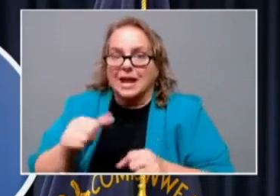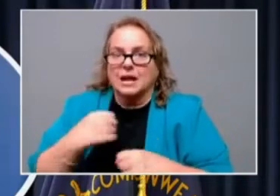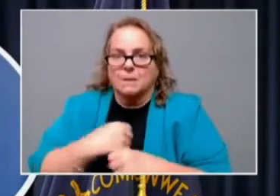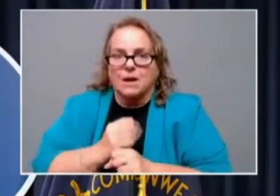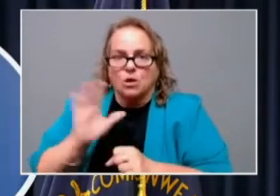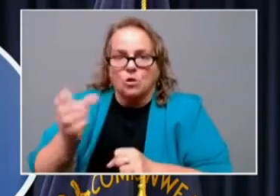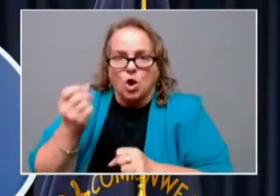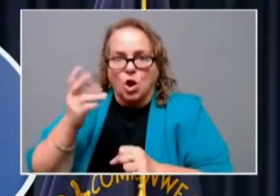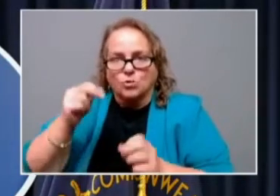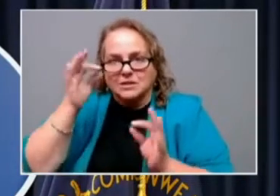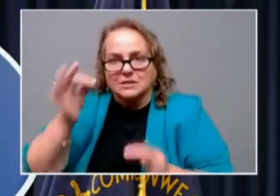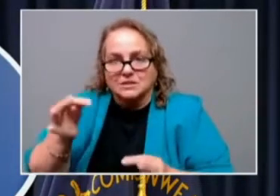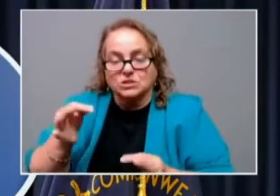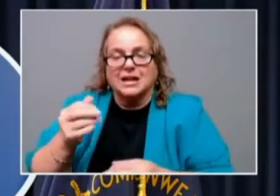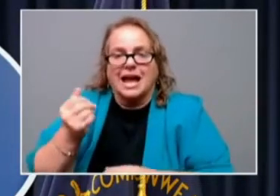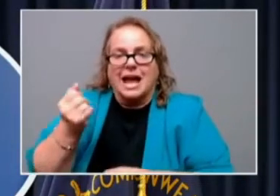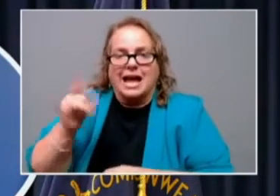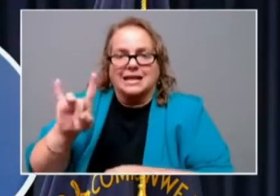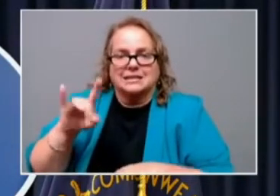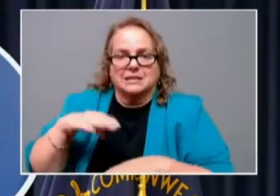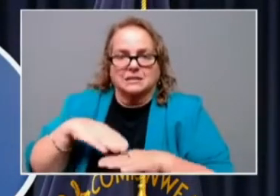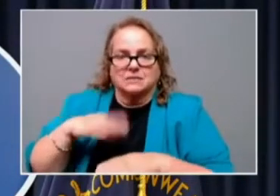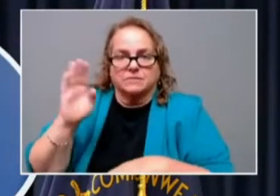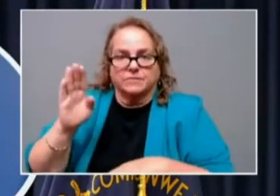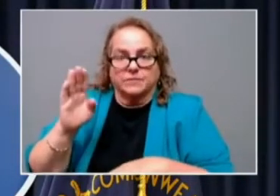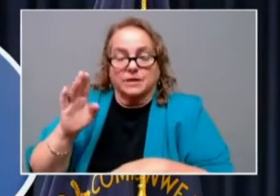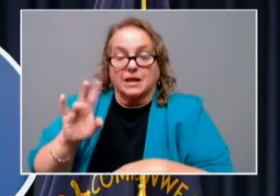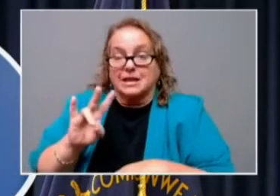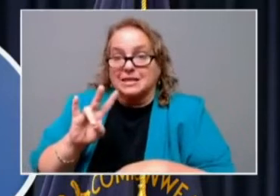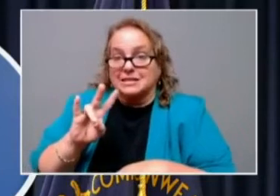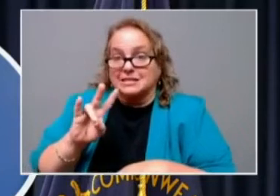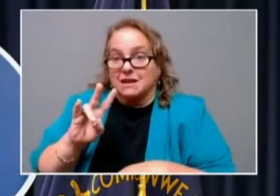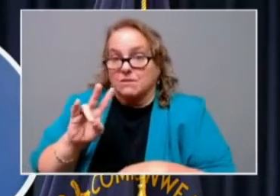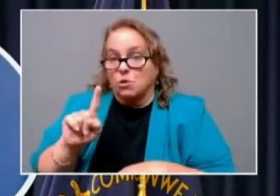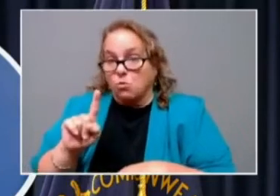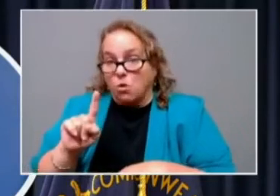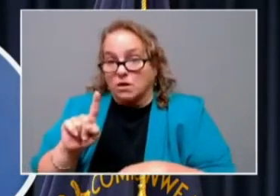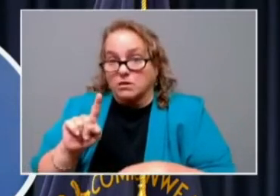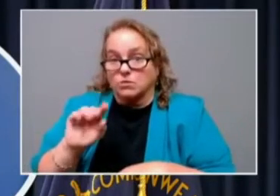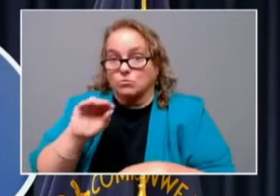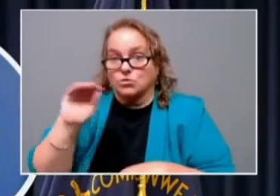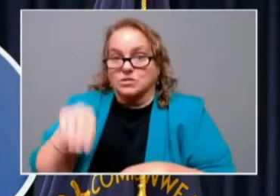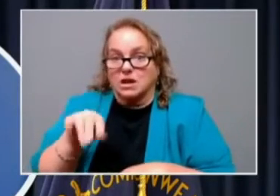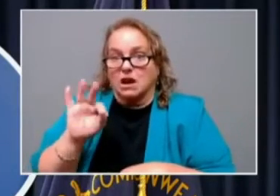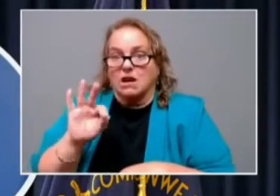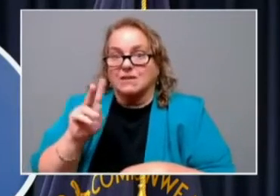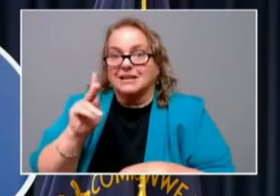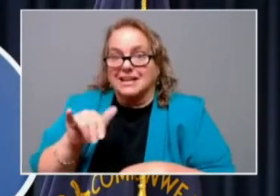is why we show it of adults, 71 of Kentucky adults have now gotten at